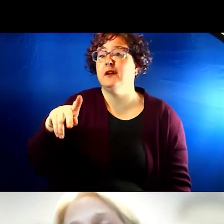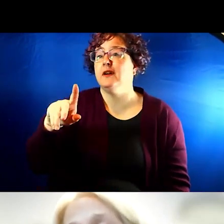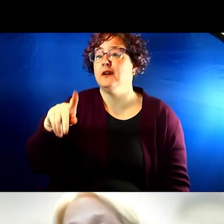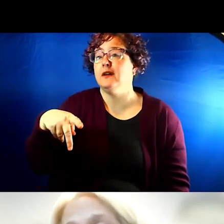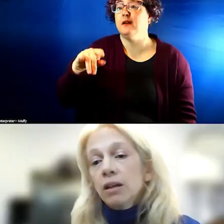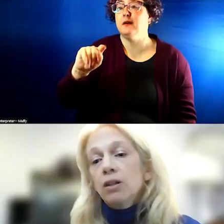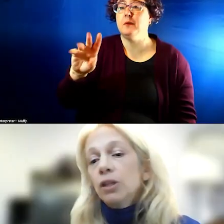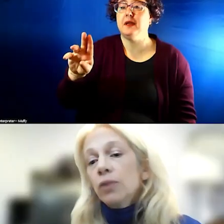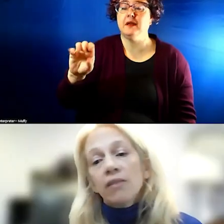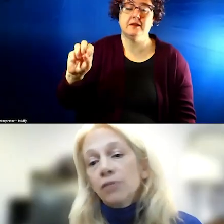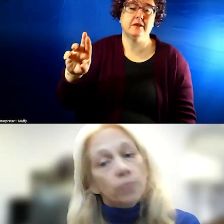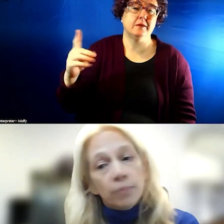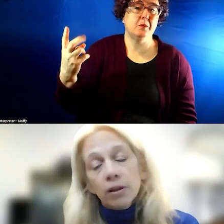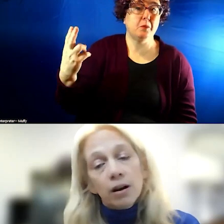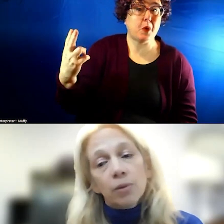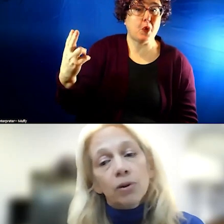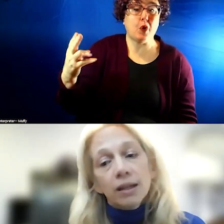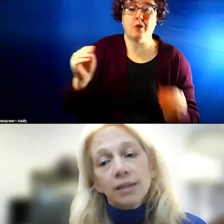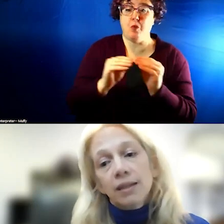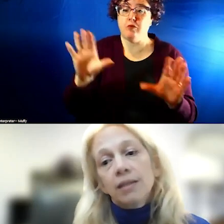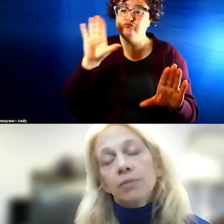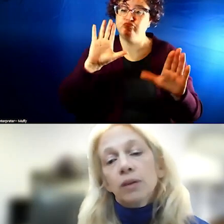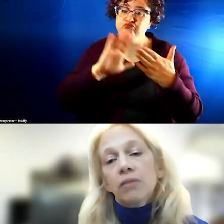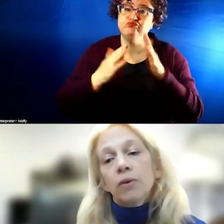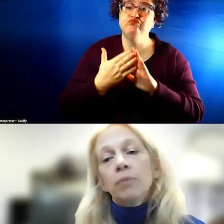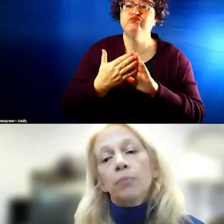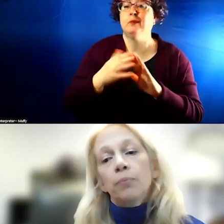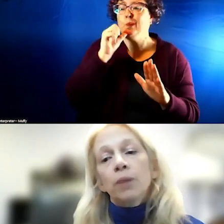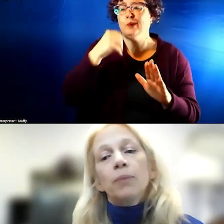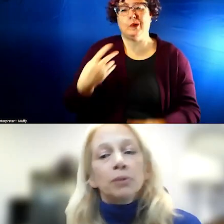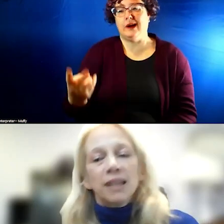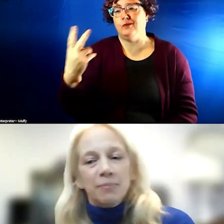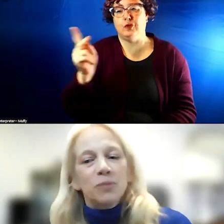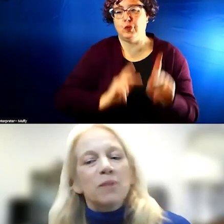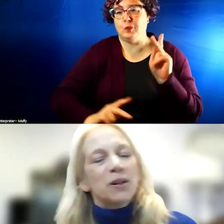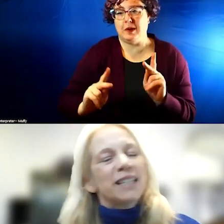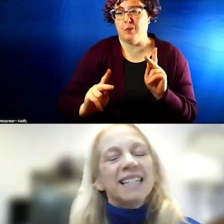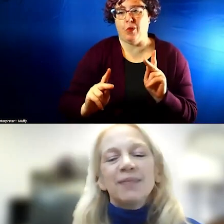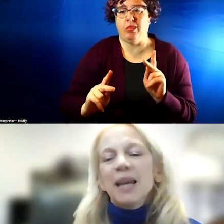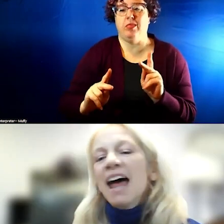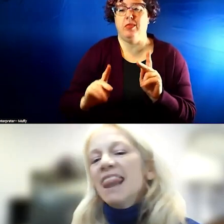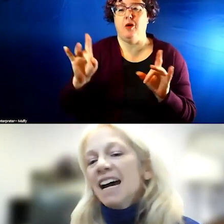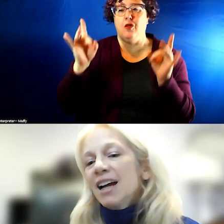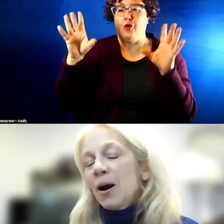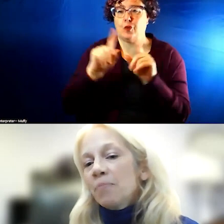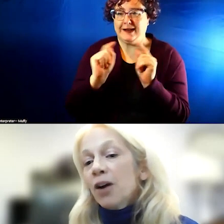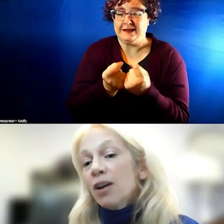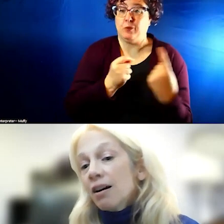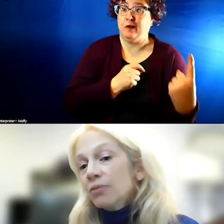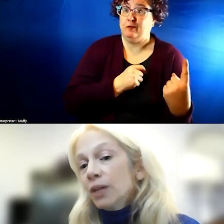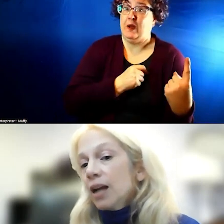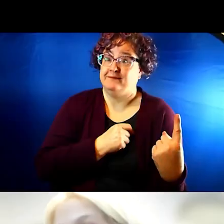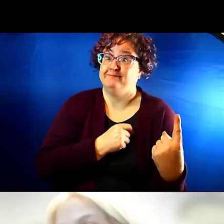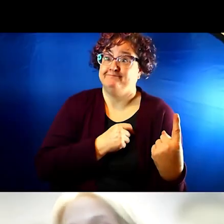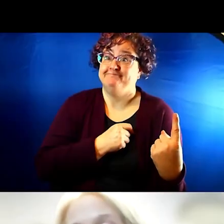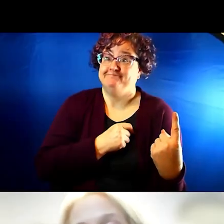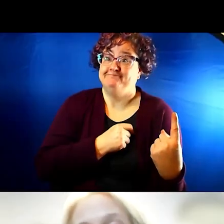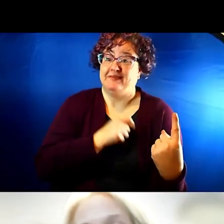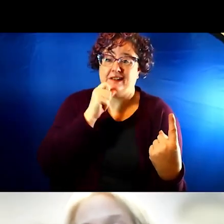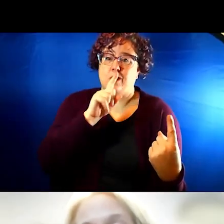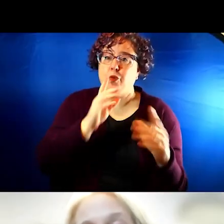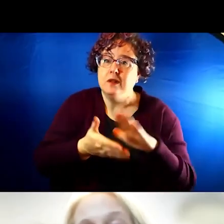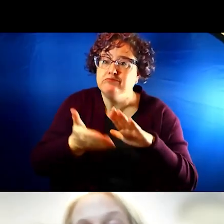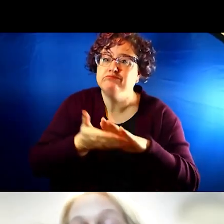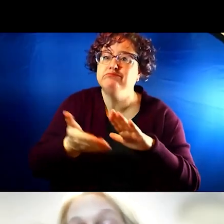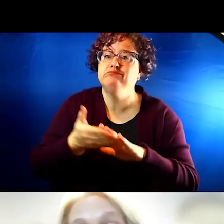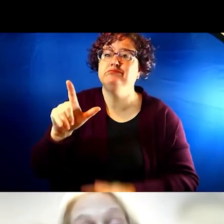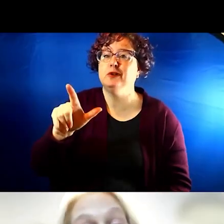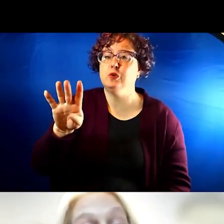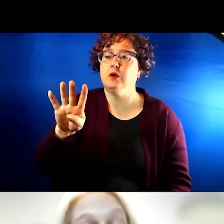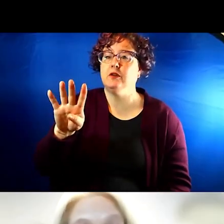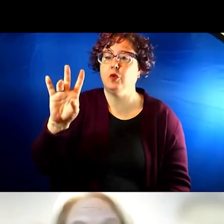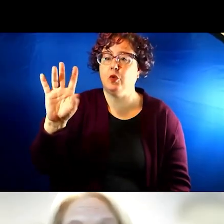SUBURBAN COUNTIES, WE HAVE ONE-PERSON TEAMS THAT ARE NOT OPERATED